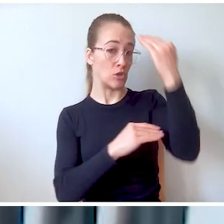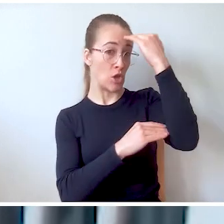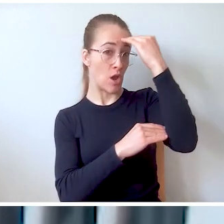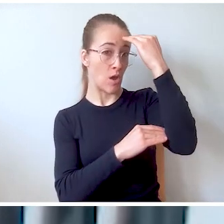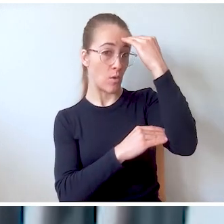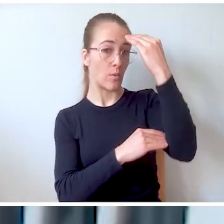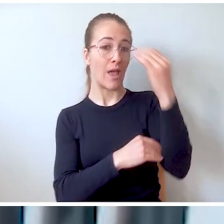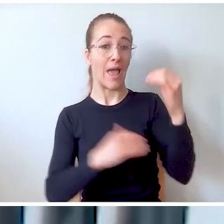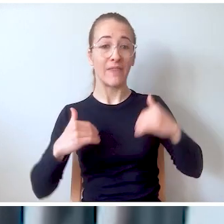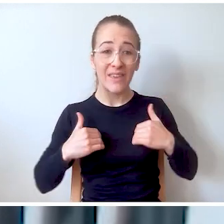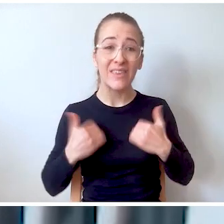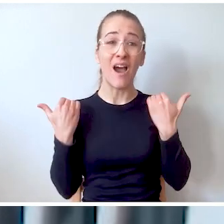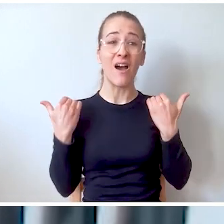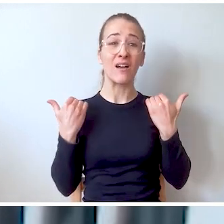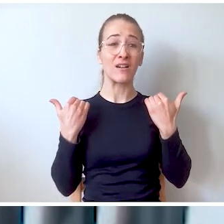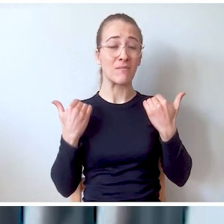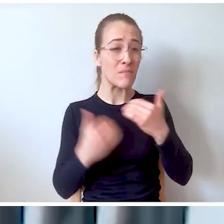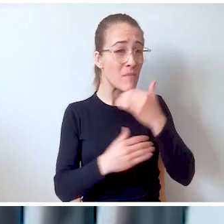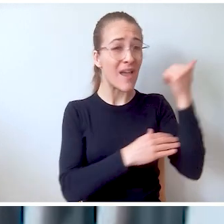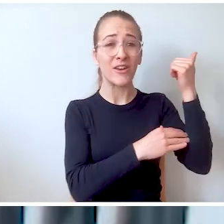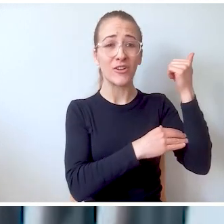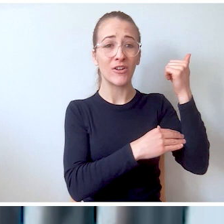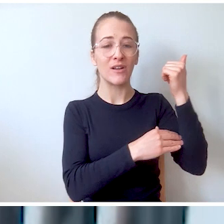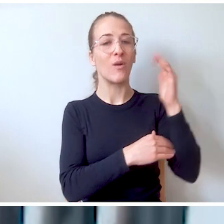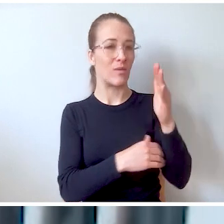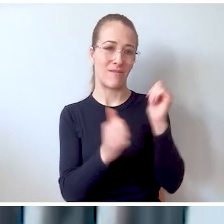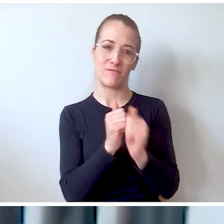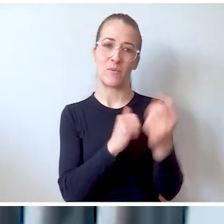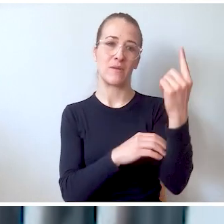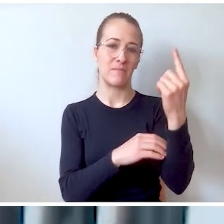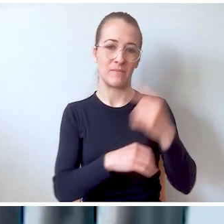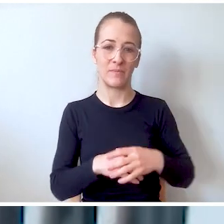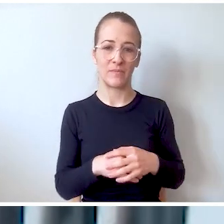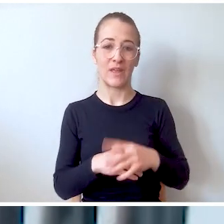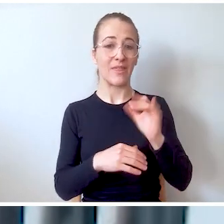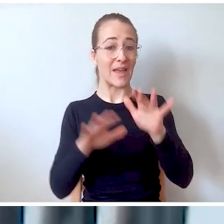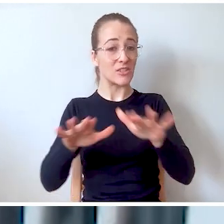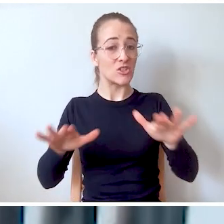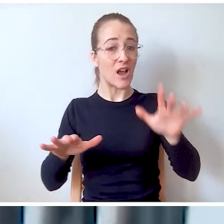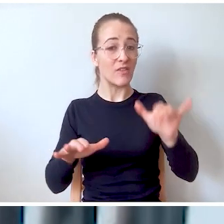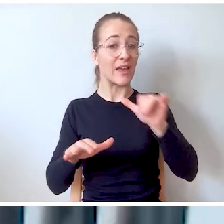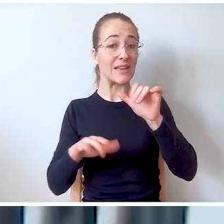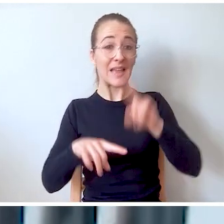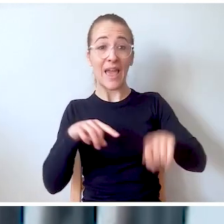as young as they can know it, the better off everybody is. Because that child who doesn't get to ask a question